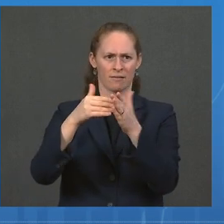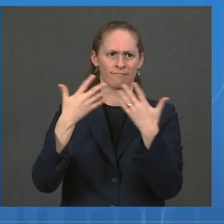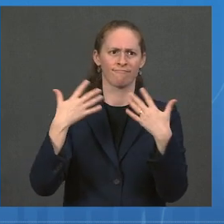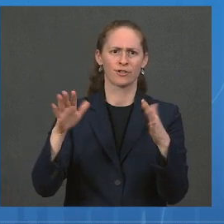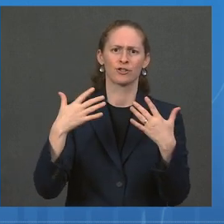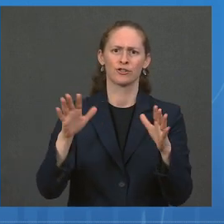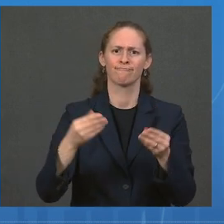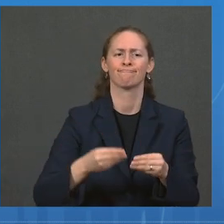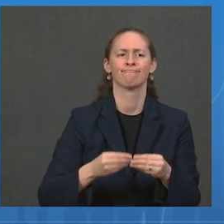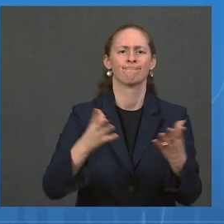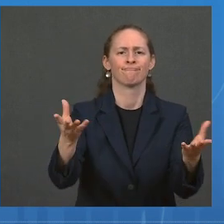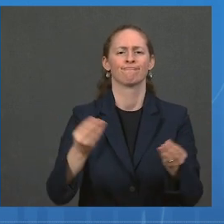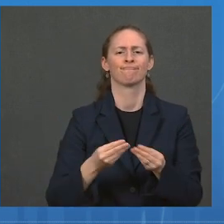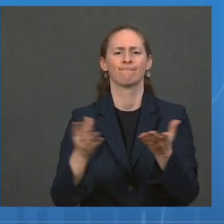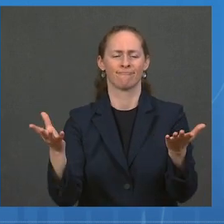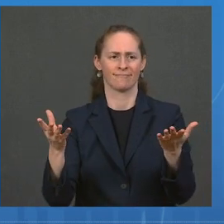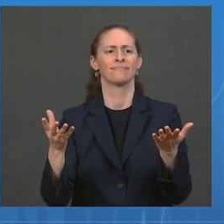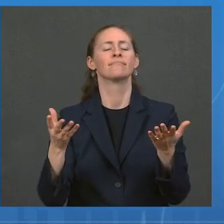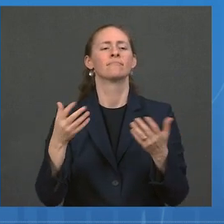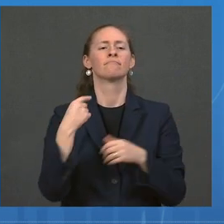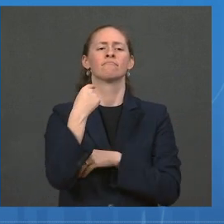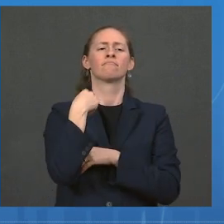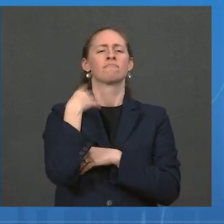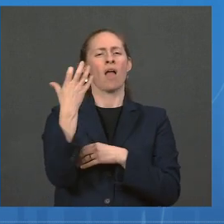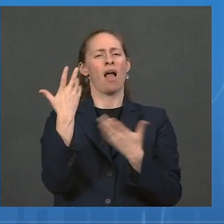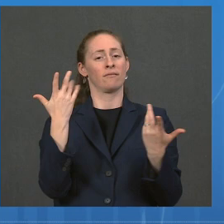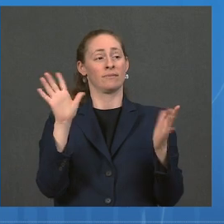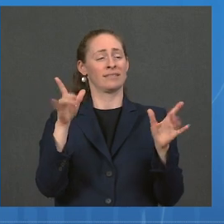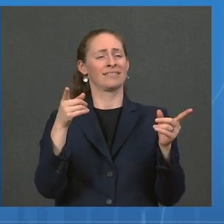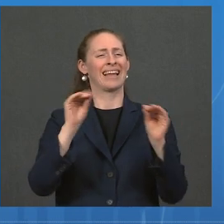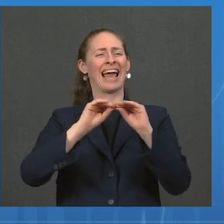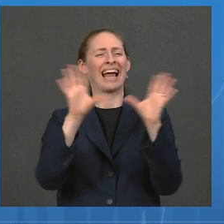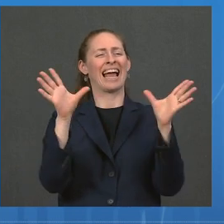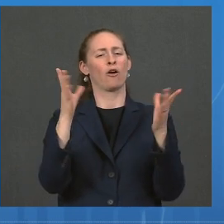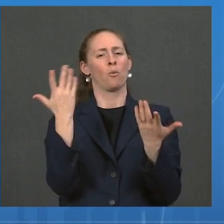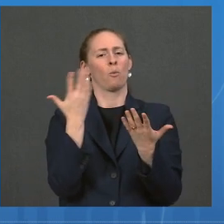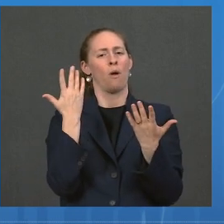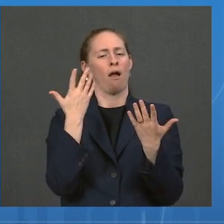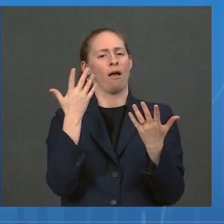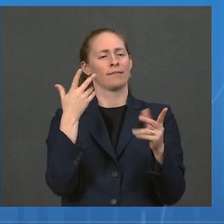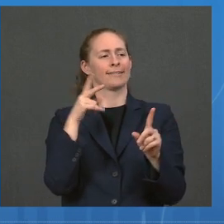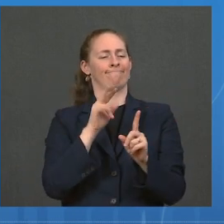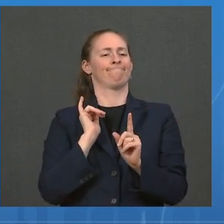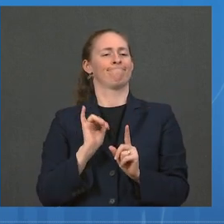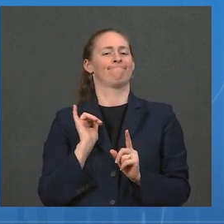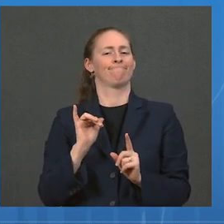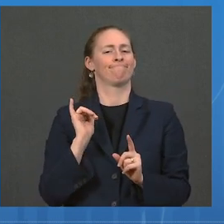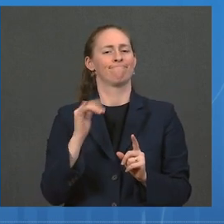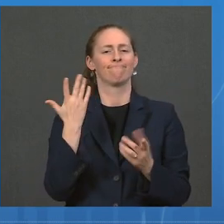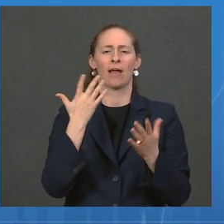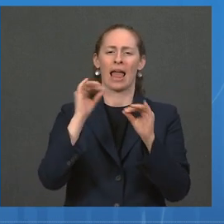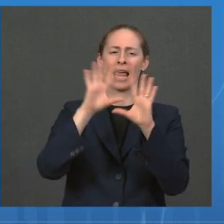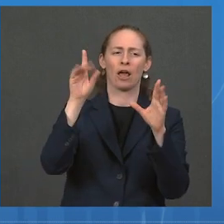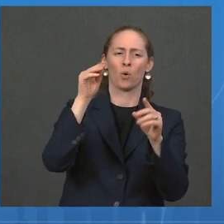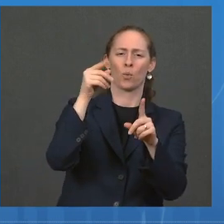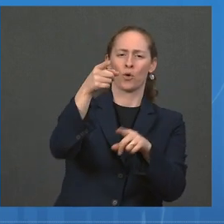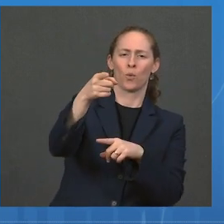So, what is the obvious lesson in all of this, as emphasized by Dr. Walensky? Last slide.